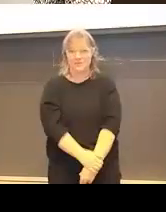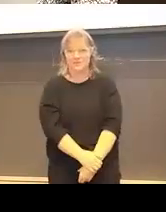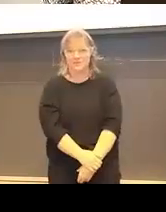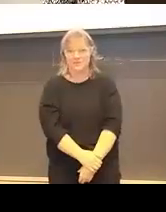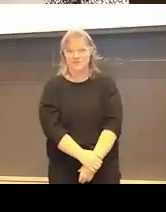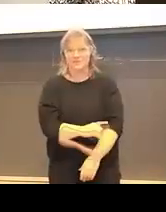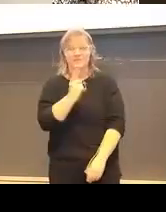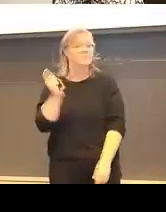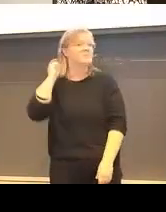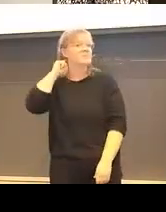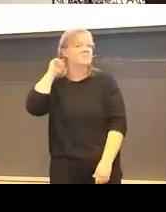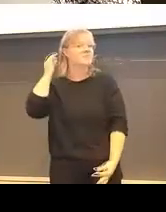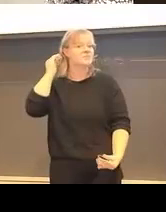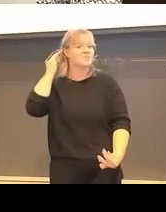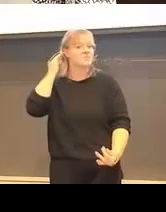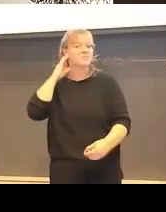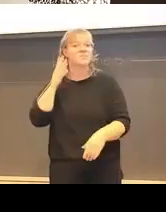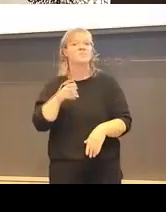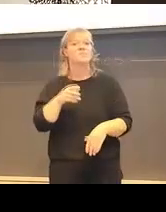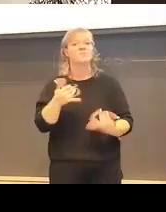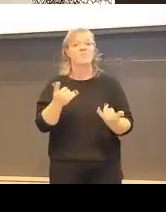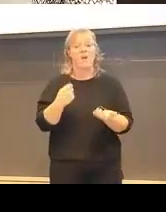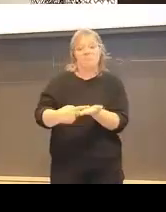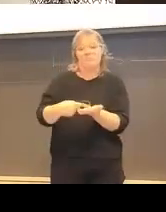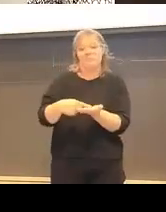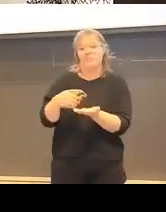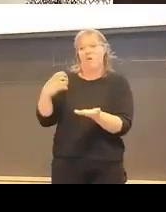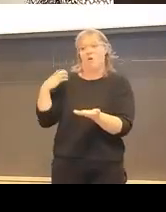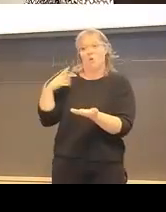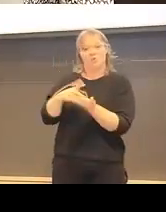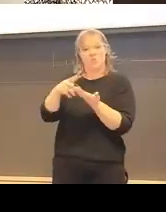mind I'm going to turn to the coaching program where we work directly as I said to create a